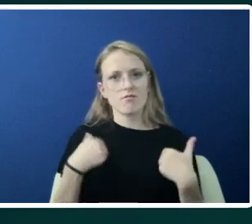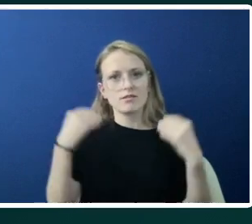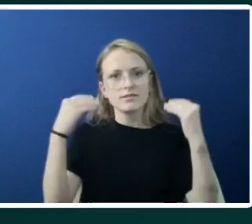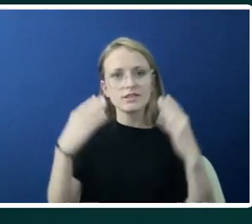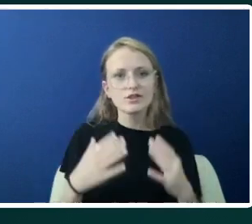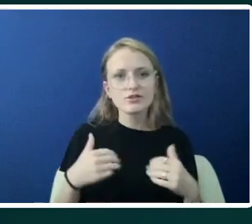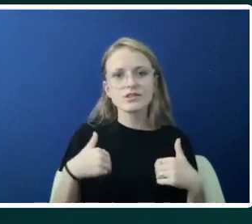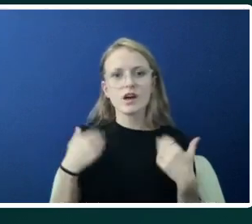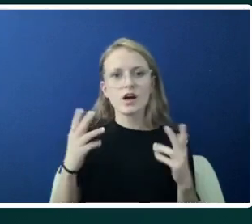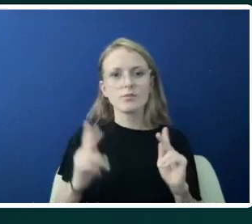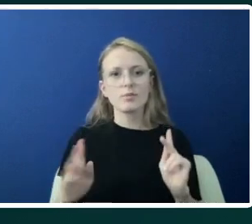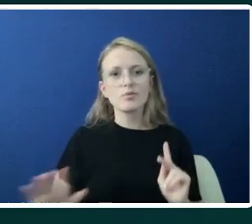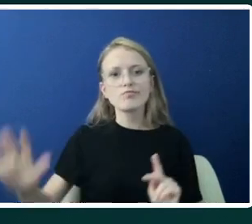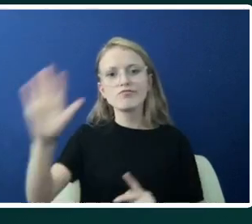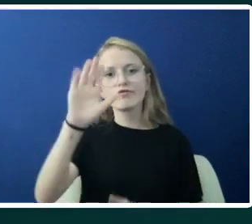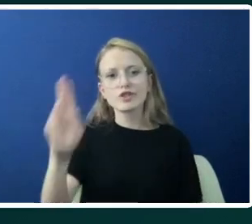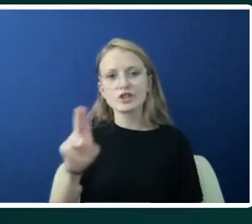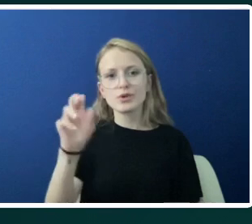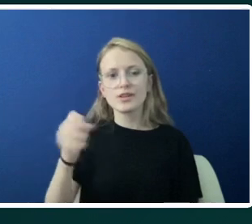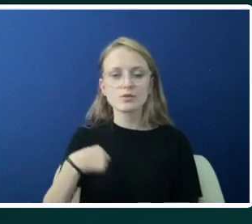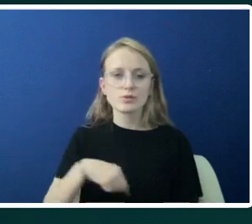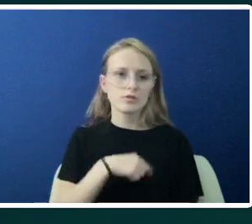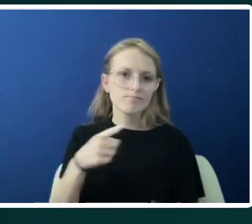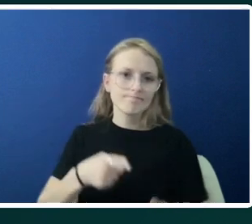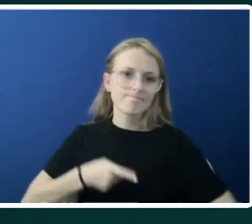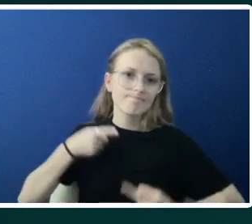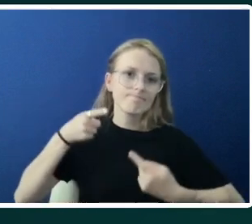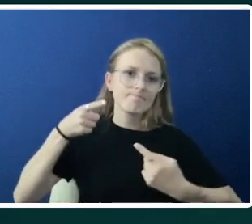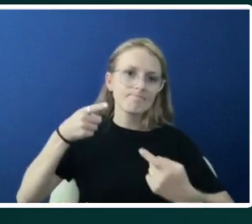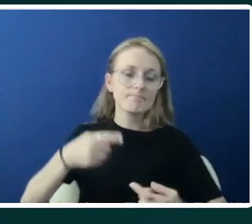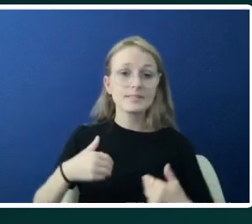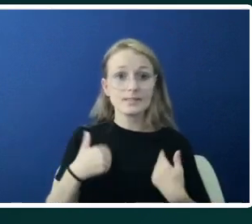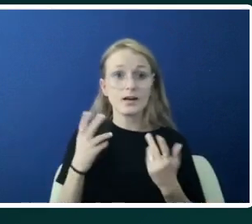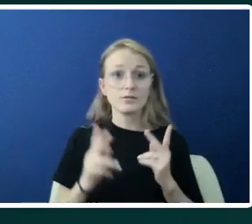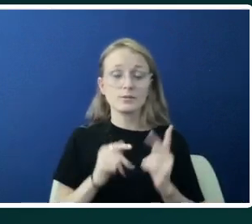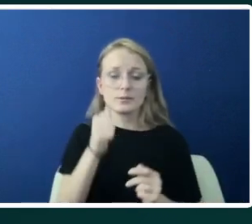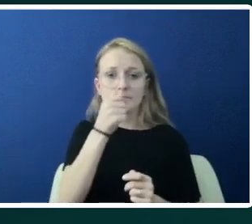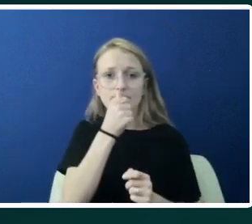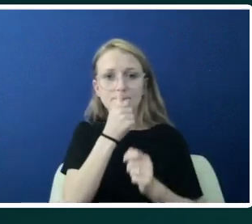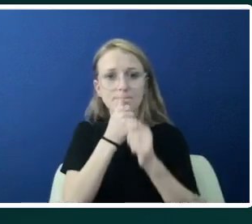we are struggling as a society. Young people are struggling. Anyone that teaches young people,